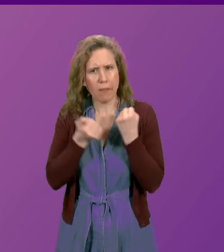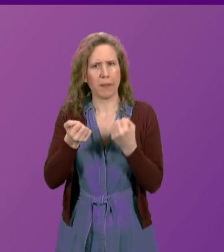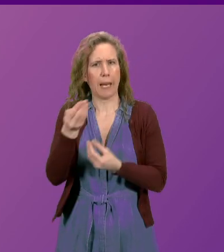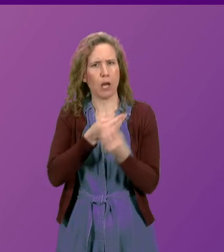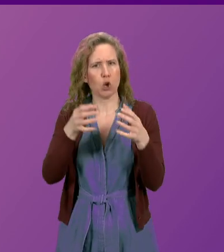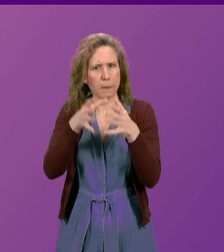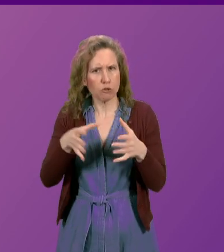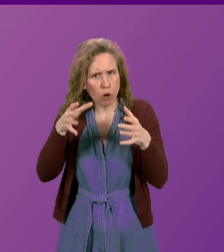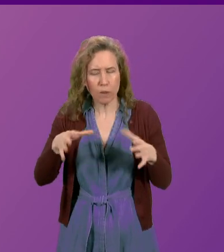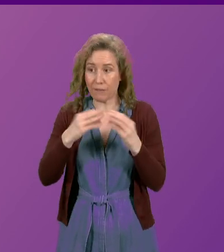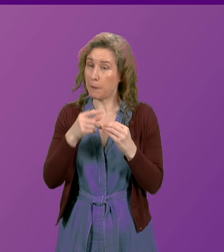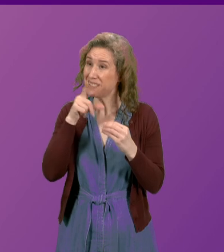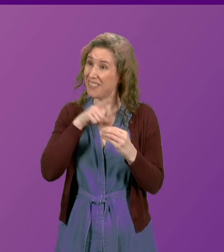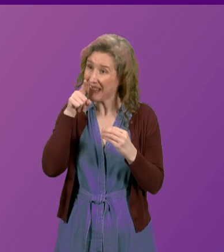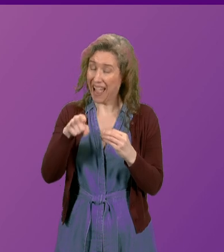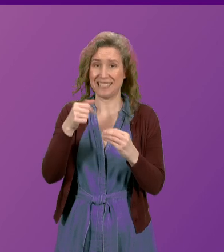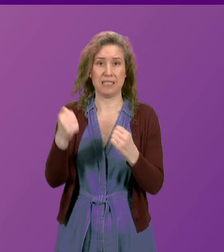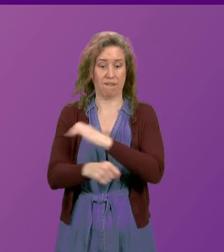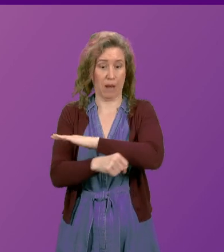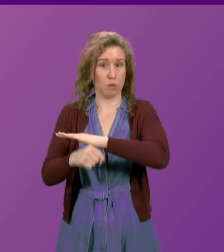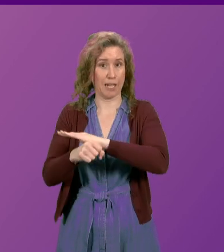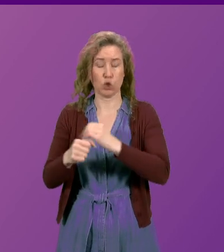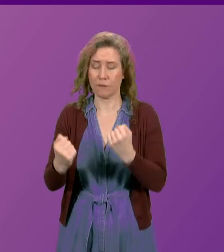because that is the foundation of good and strong public services in our country.